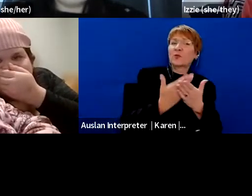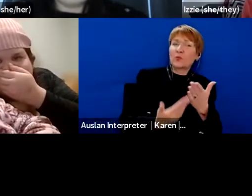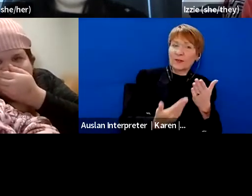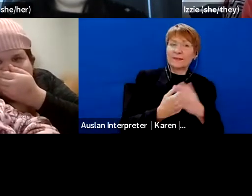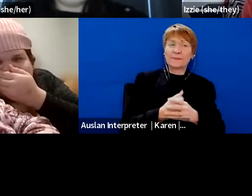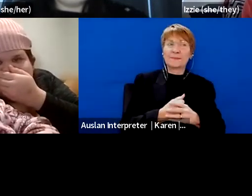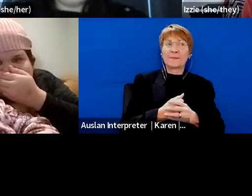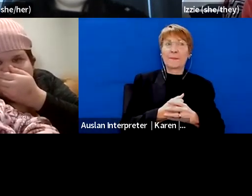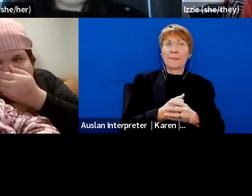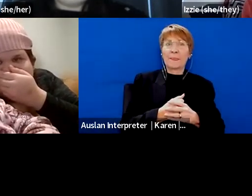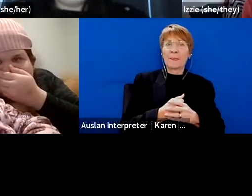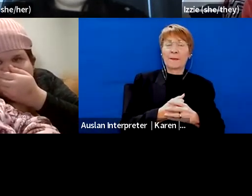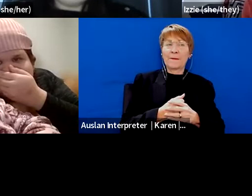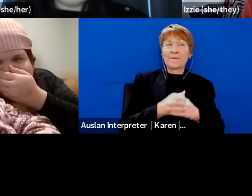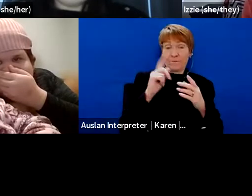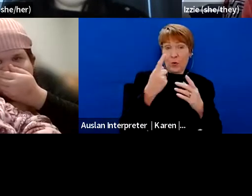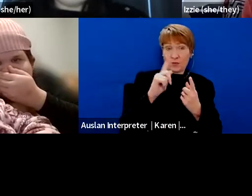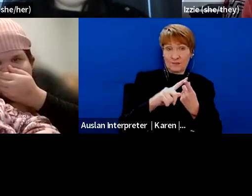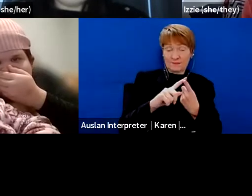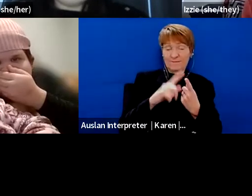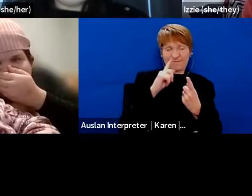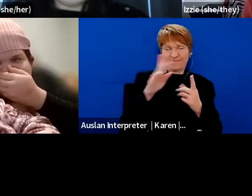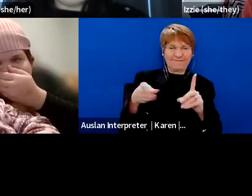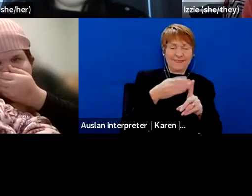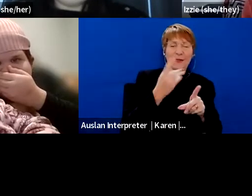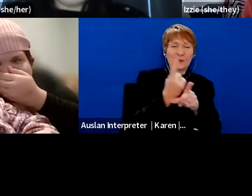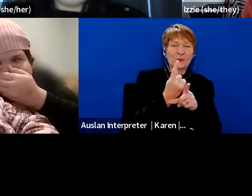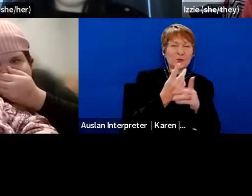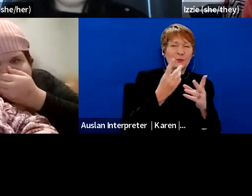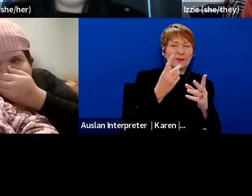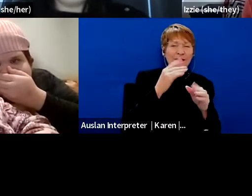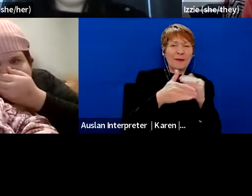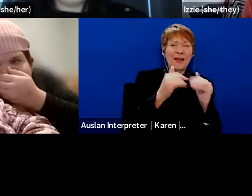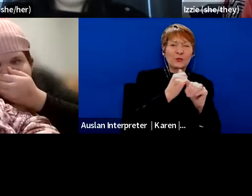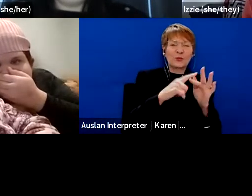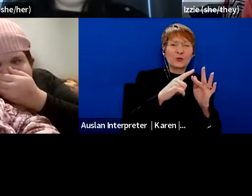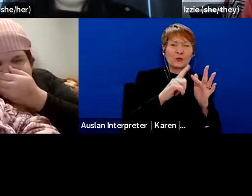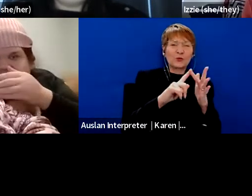So we go first turn to someone come back to the delightful Georgia.